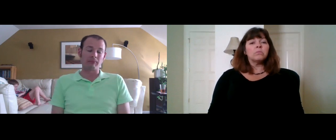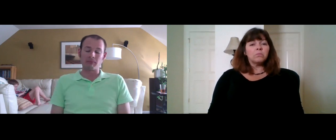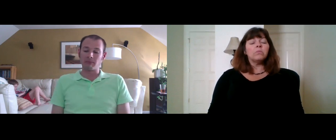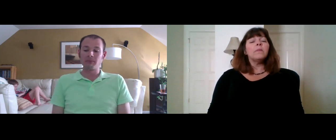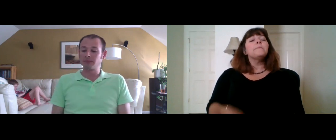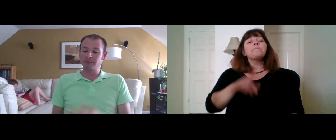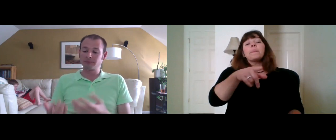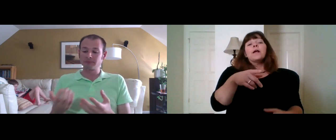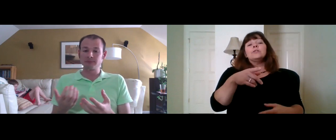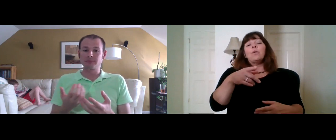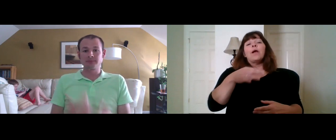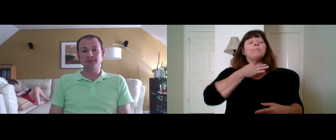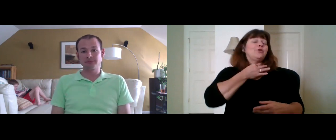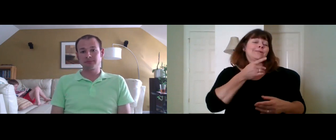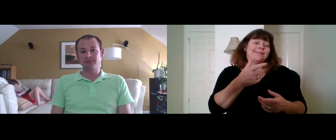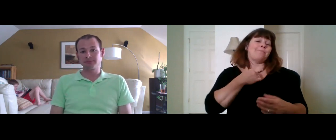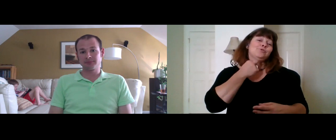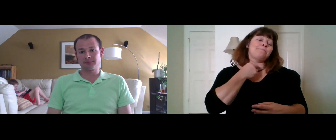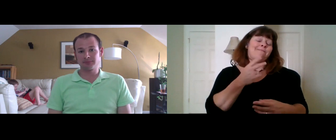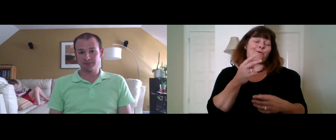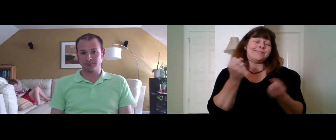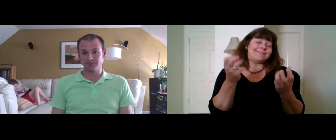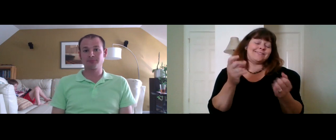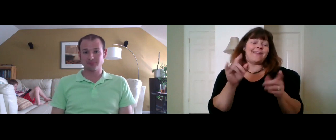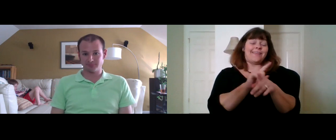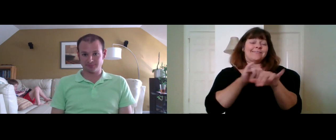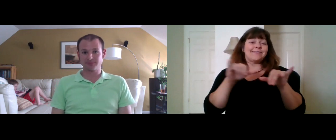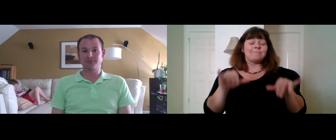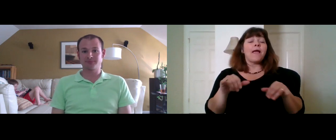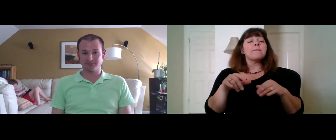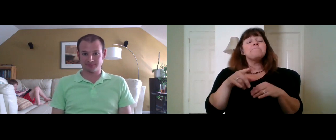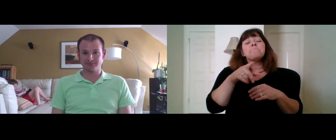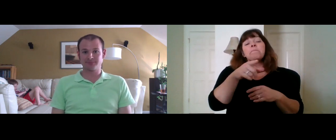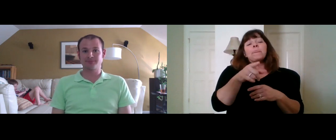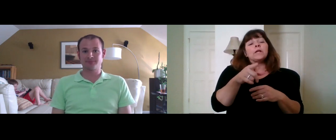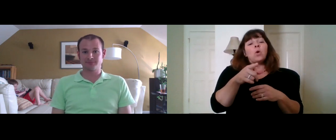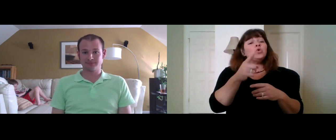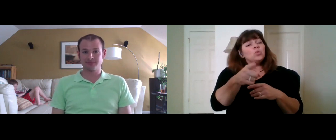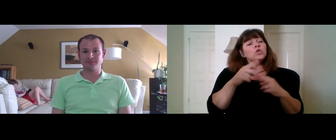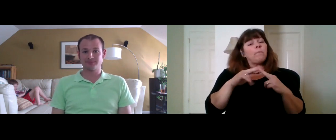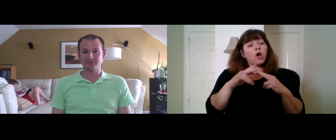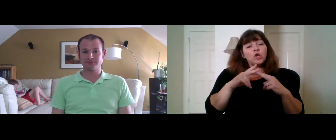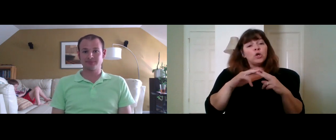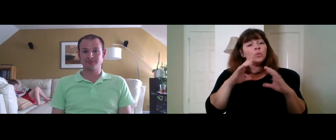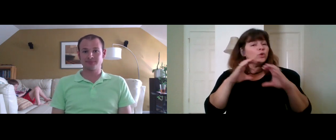I'm curious, I'm going to use my voice and sign at the same time